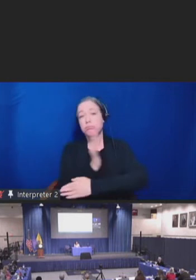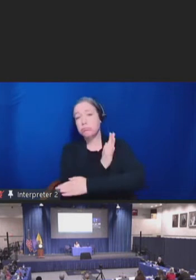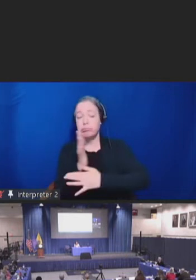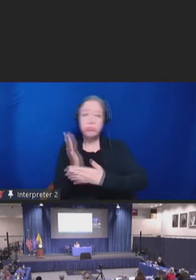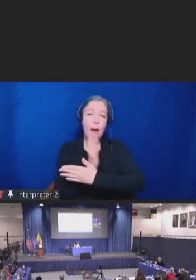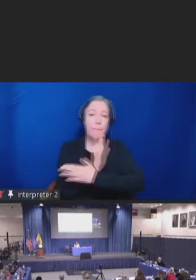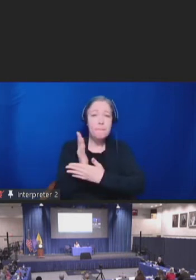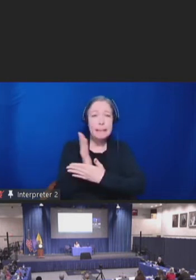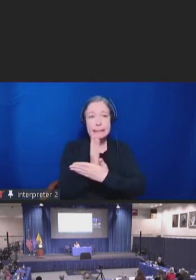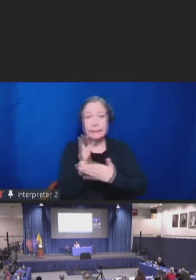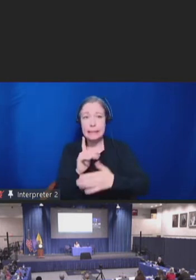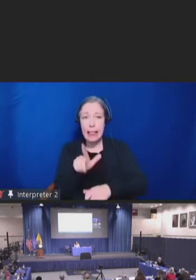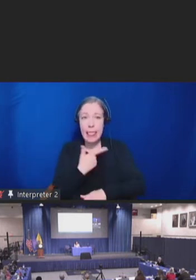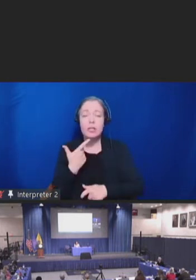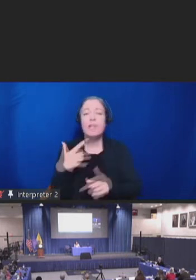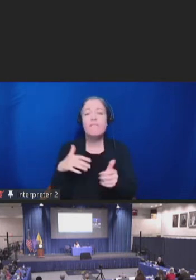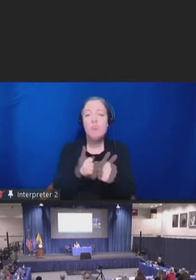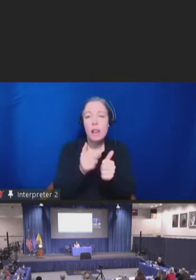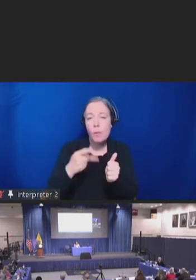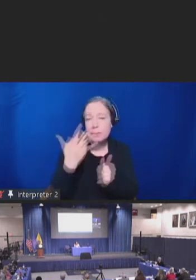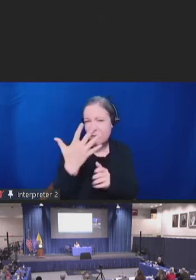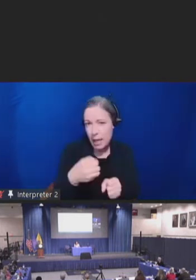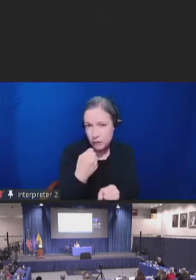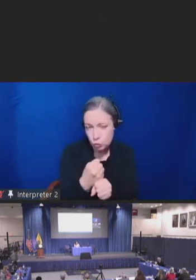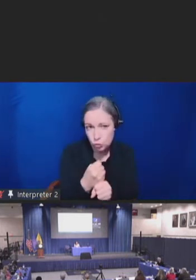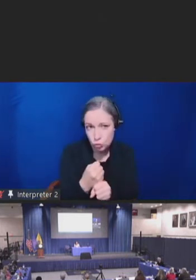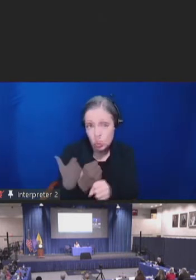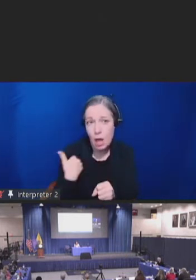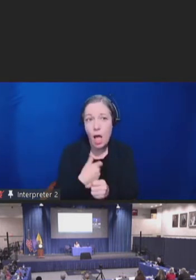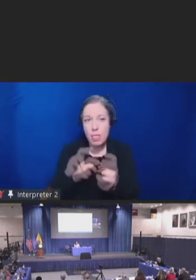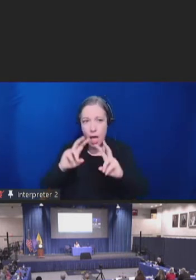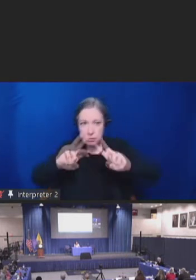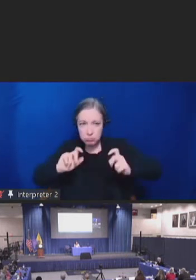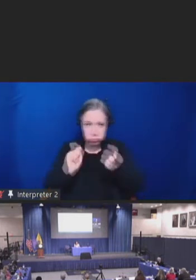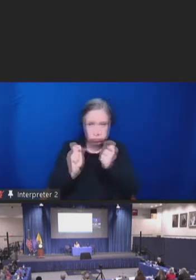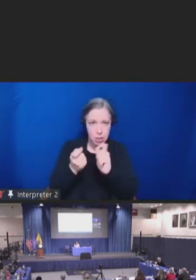And then analyses were adjusted for sex, race, ethnicity, maternal age, birth weight, gestational